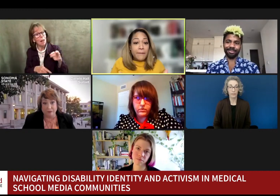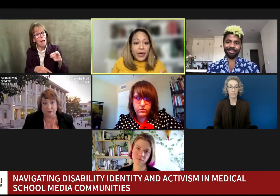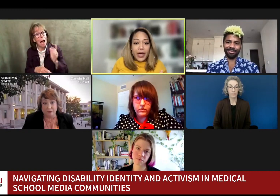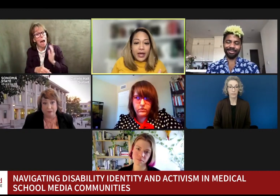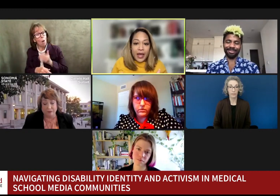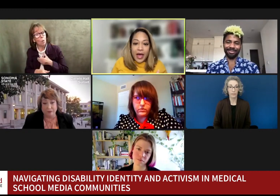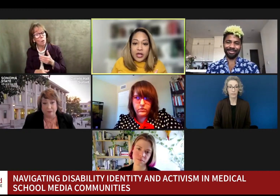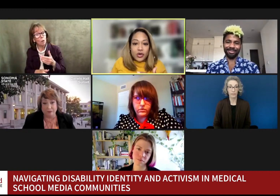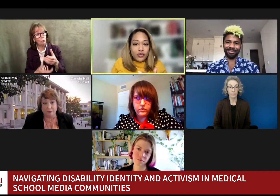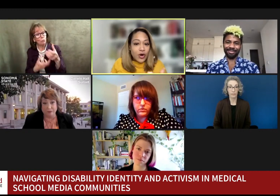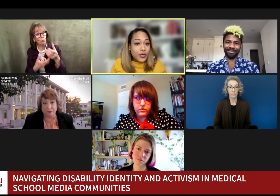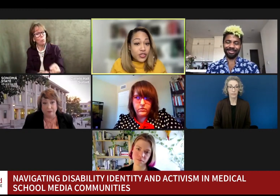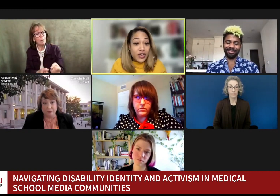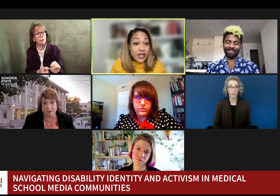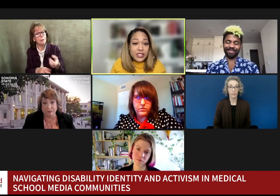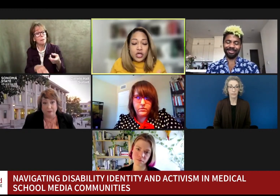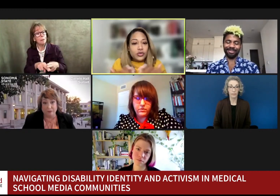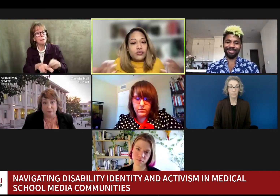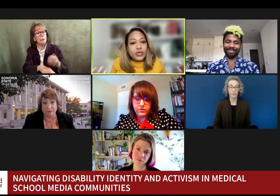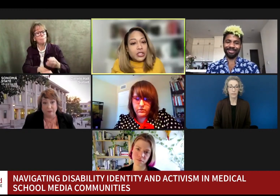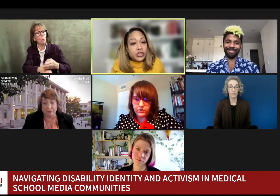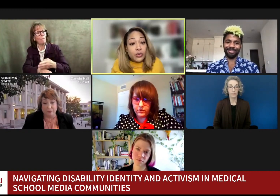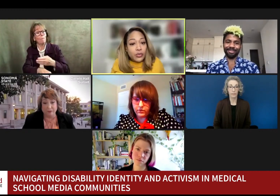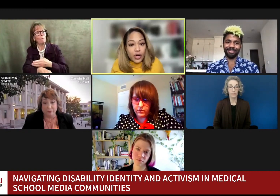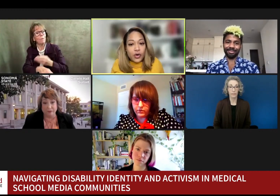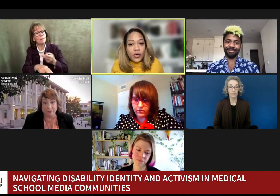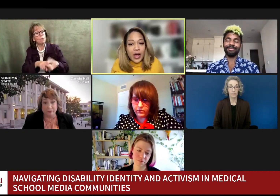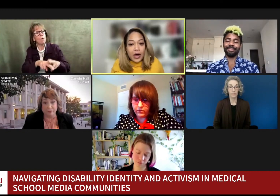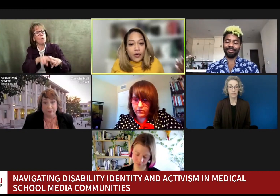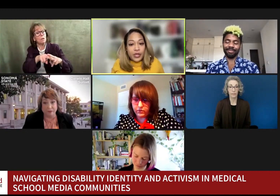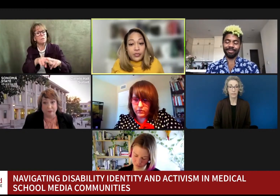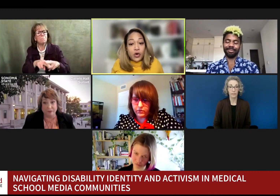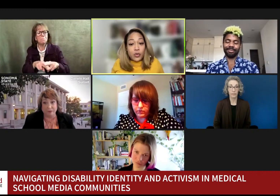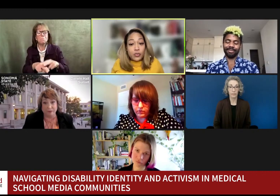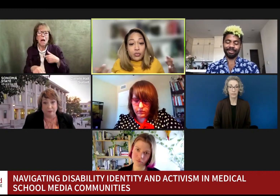But again, grow and trust, you really don't know how people are are presenting